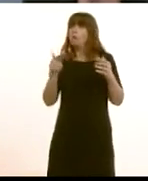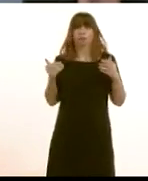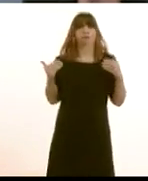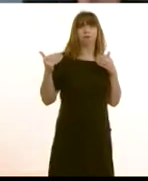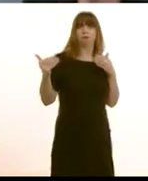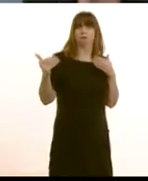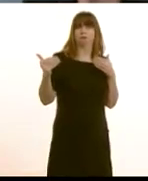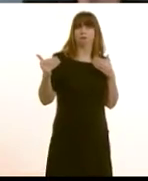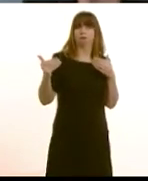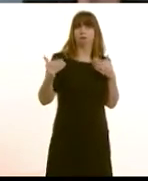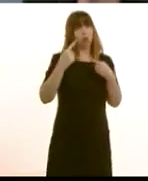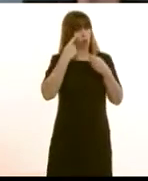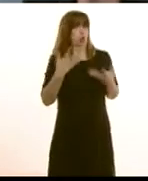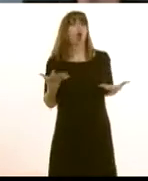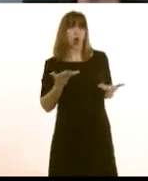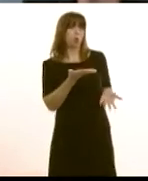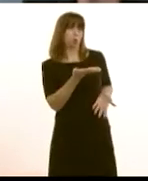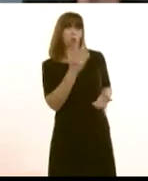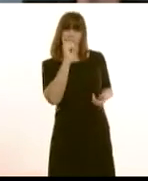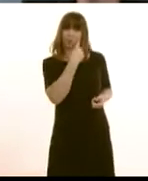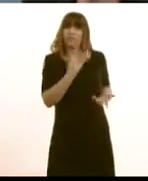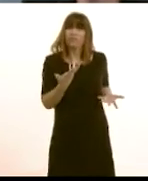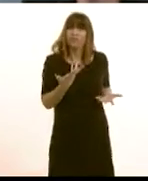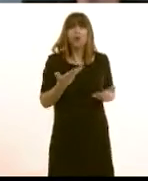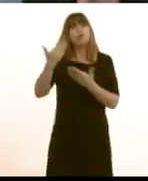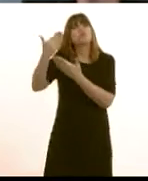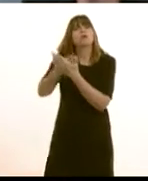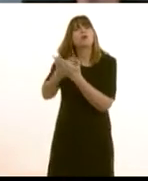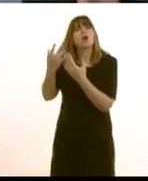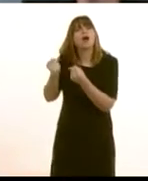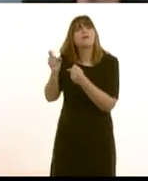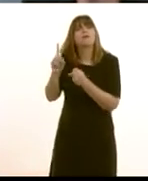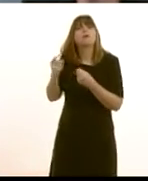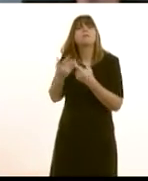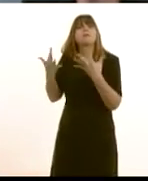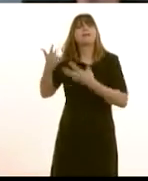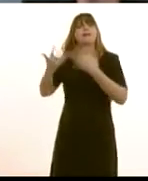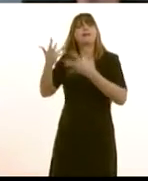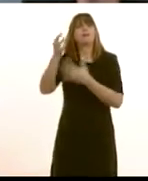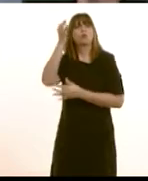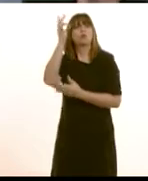shows this. Andrew R.T. Davies: But, also, another report that is out today is the Public Accounts Committee report into the regeneration investment fund